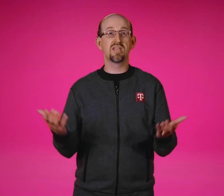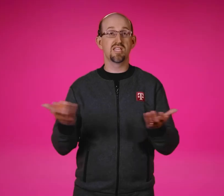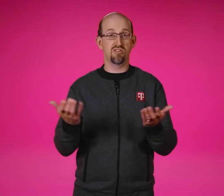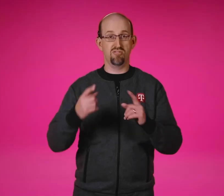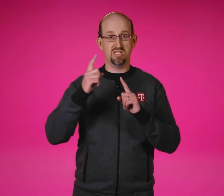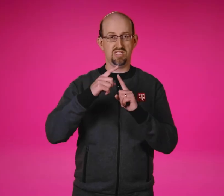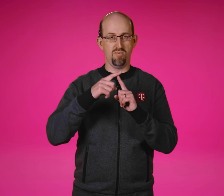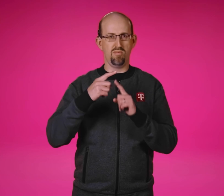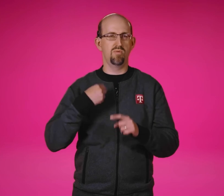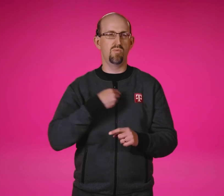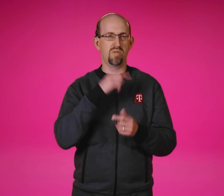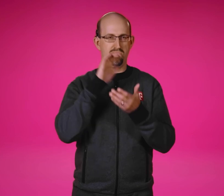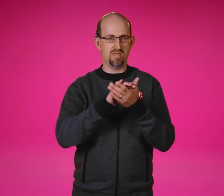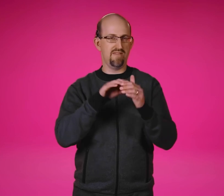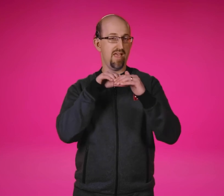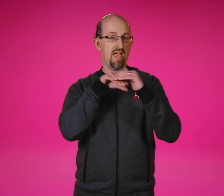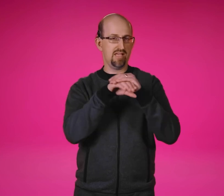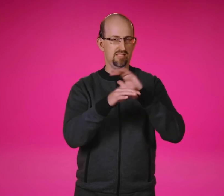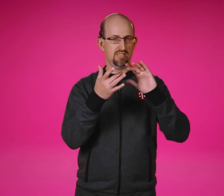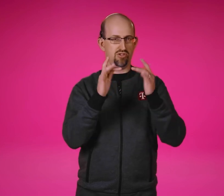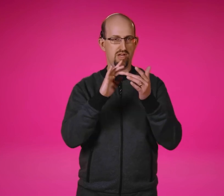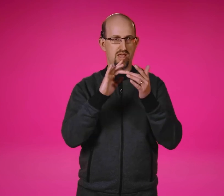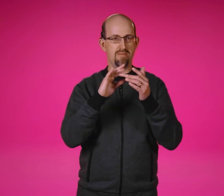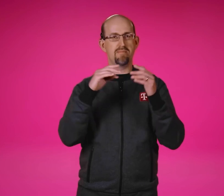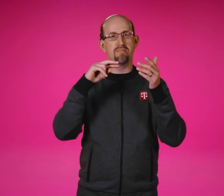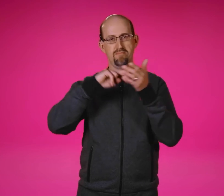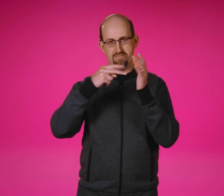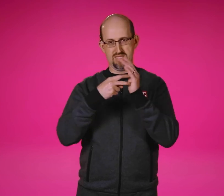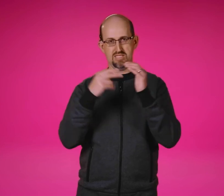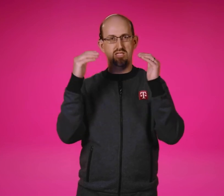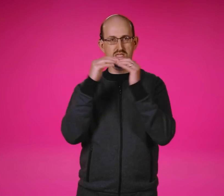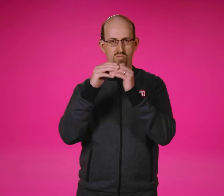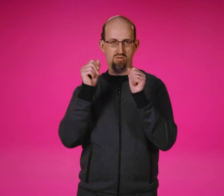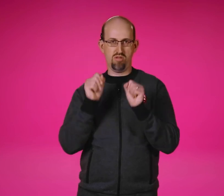At T-Mobile, we believe access to the internet equals opportunity.